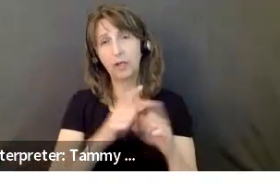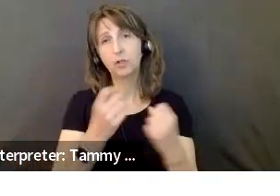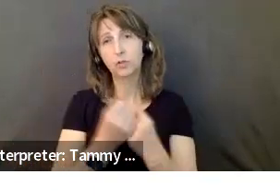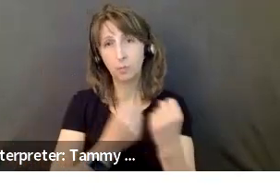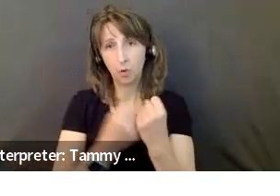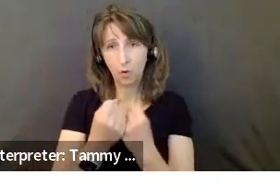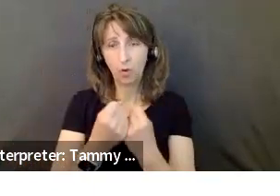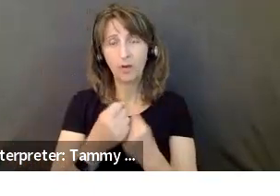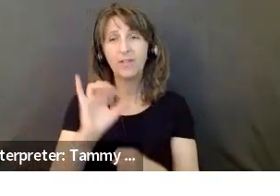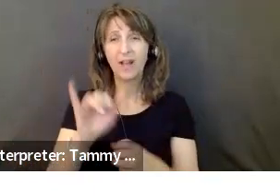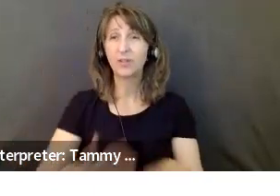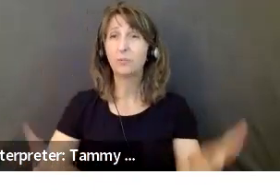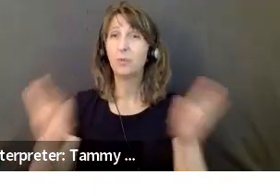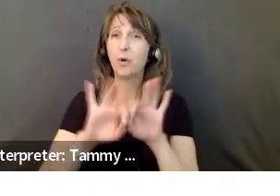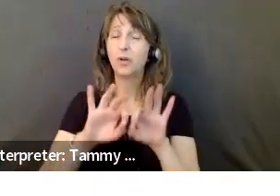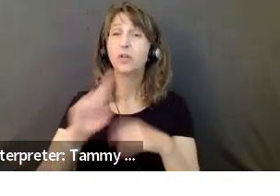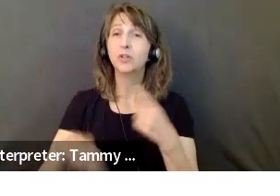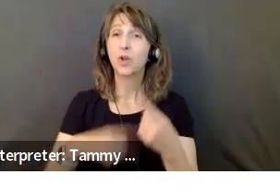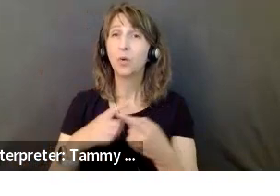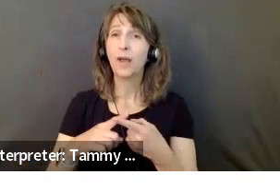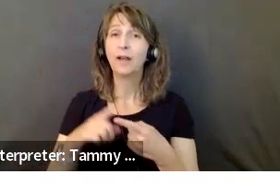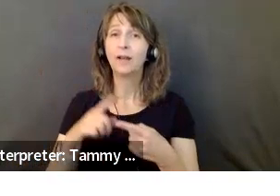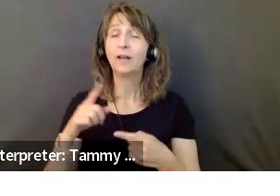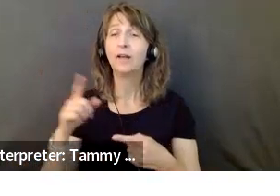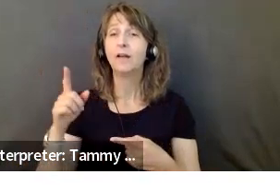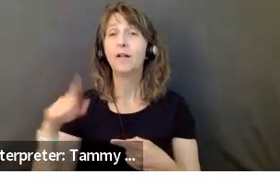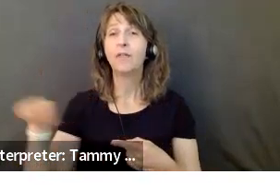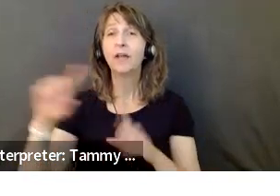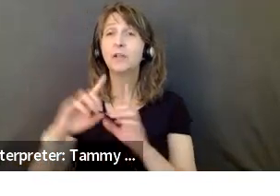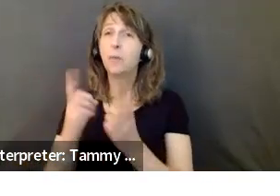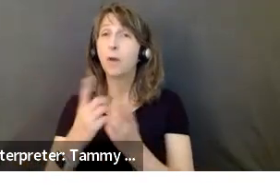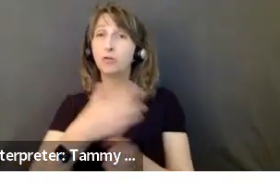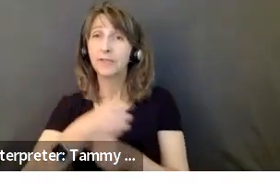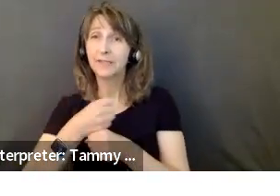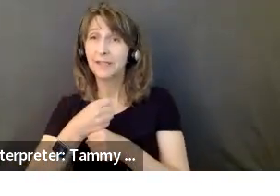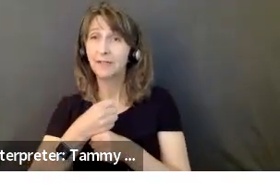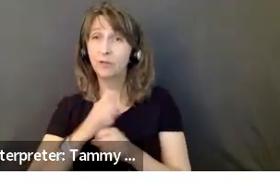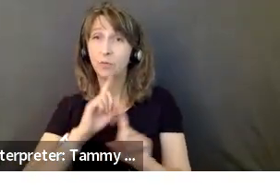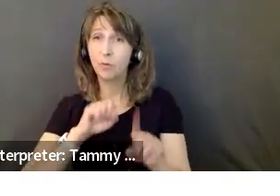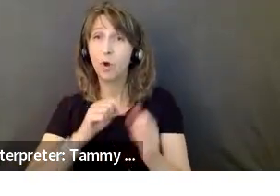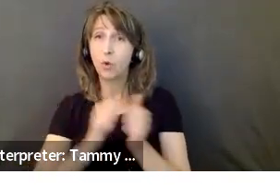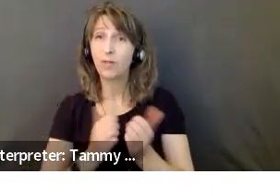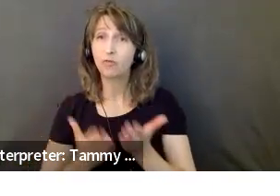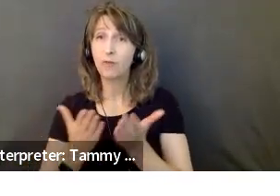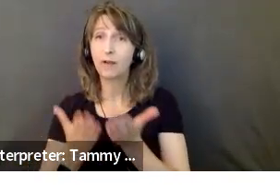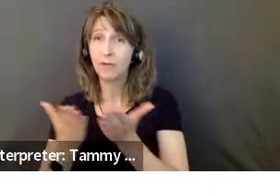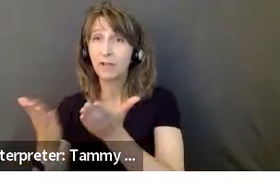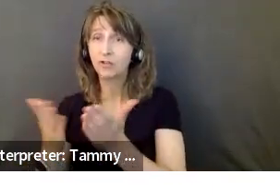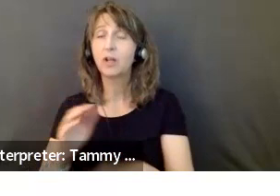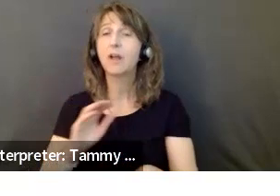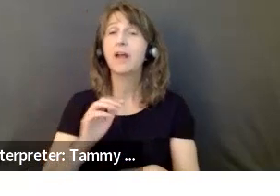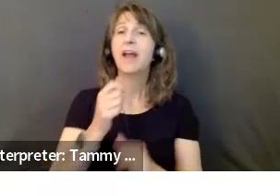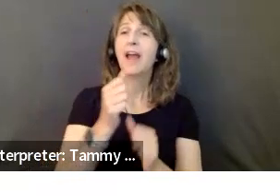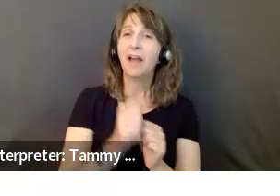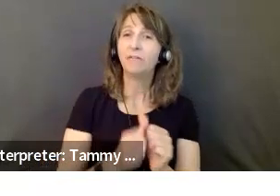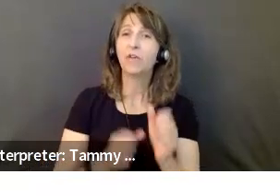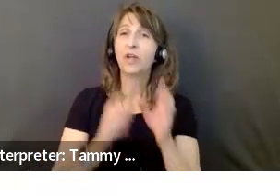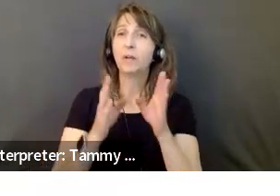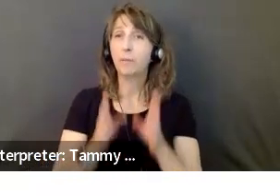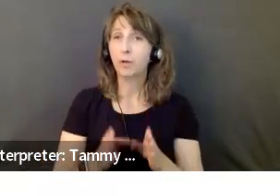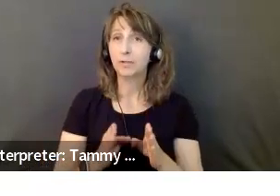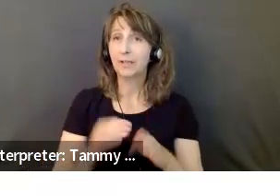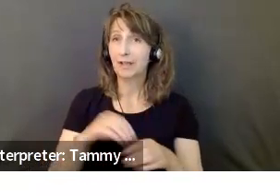So when the department received the report with those recommendations in them, that every single person a part of this group.